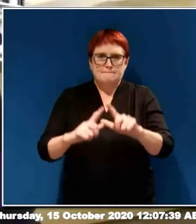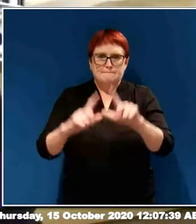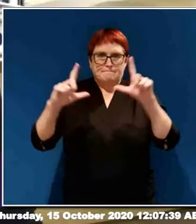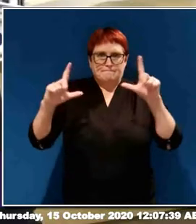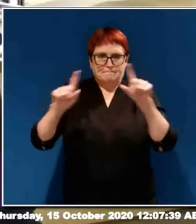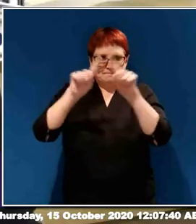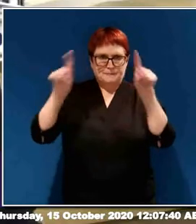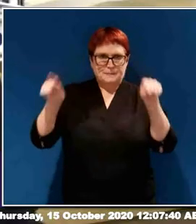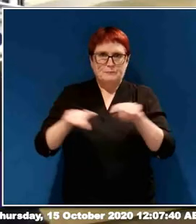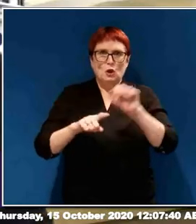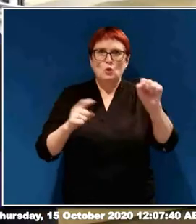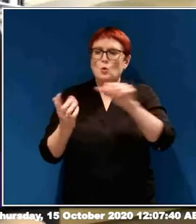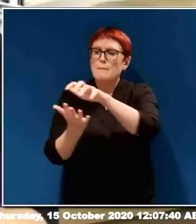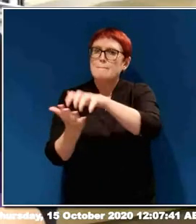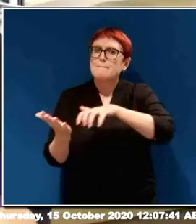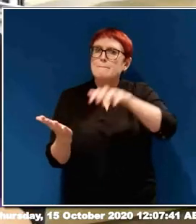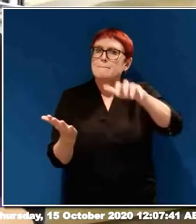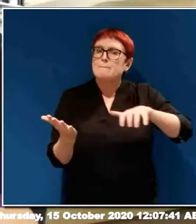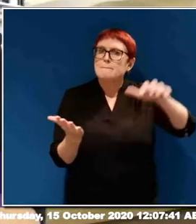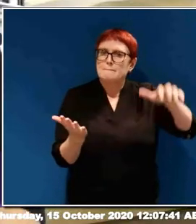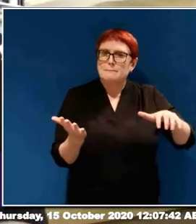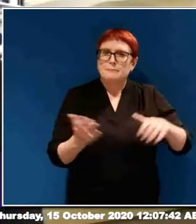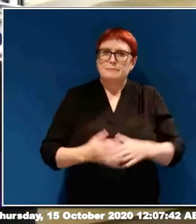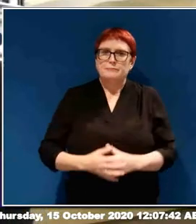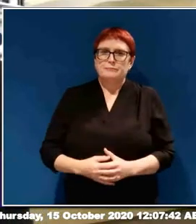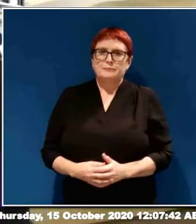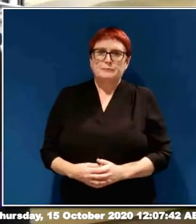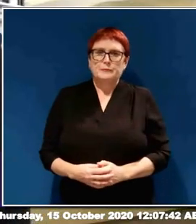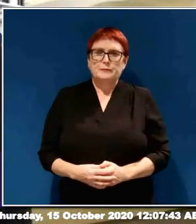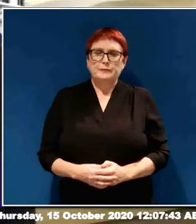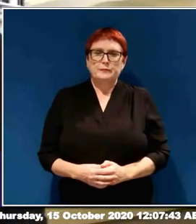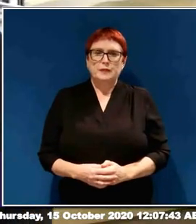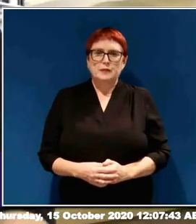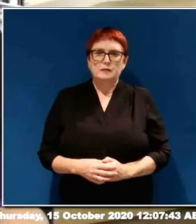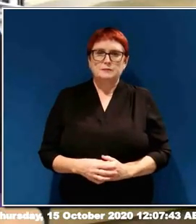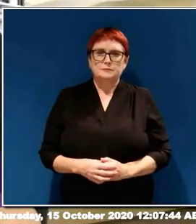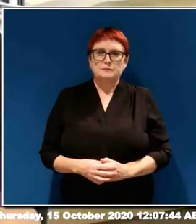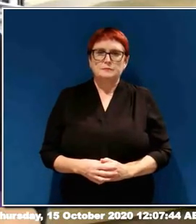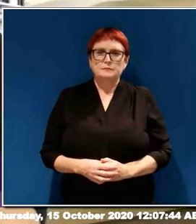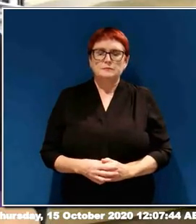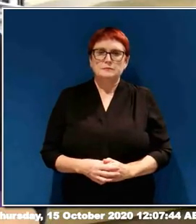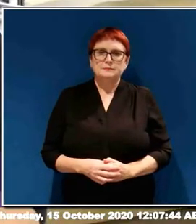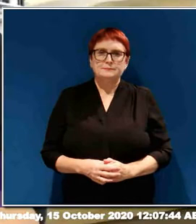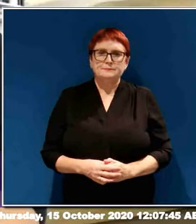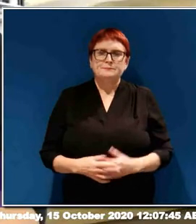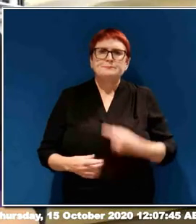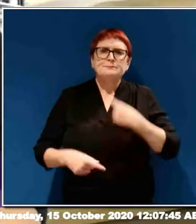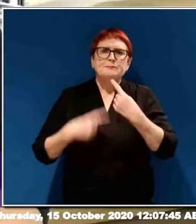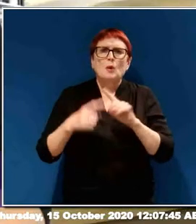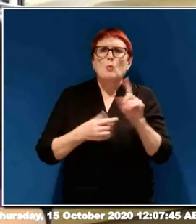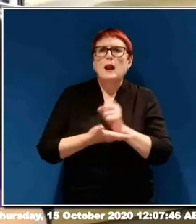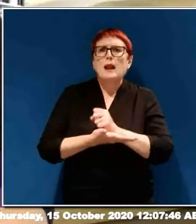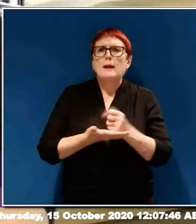STAT.0080.0001.0001